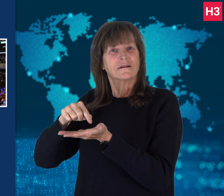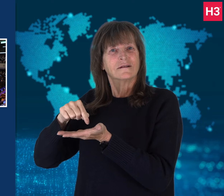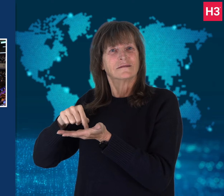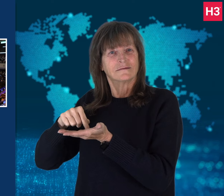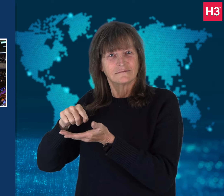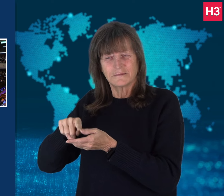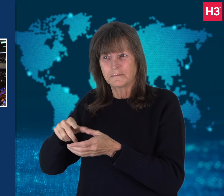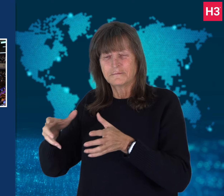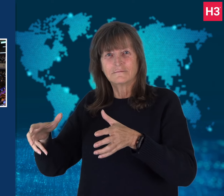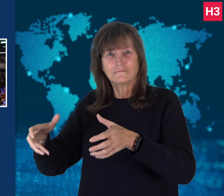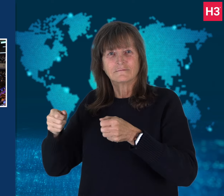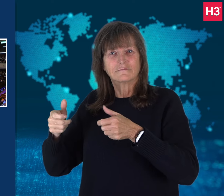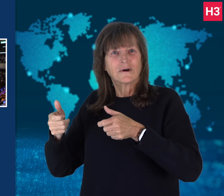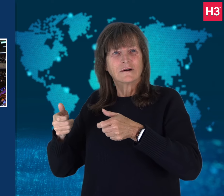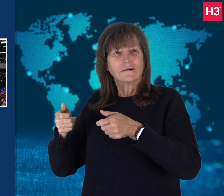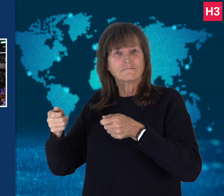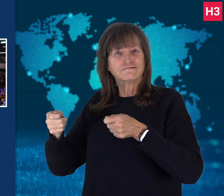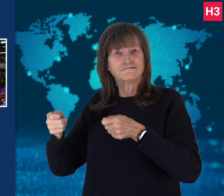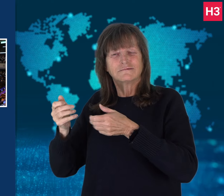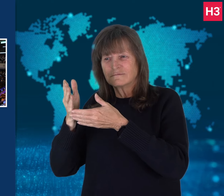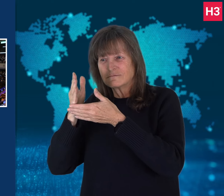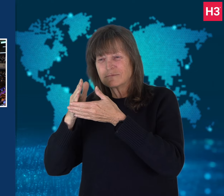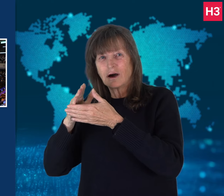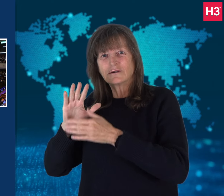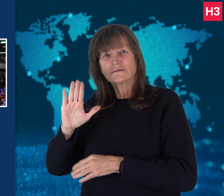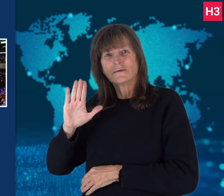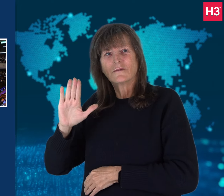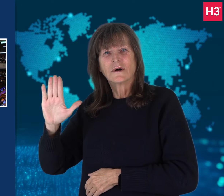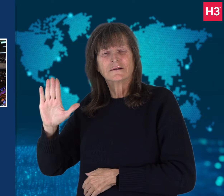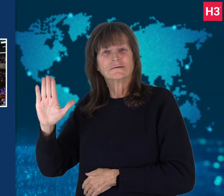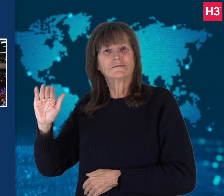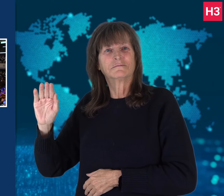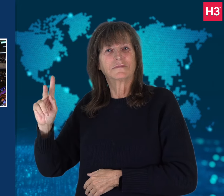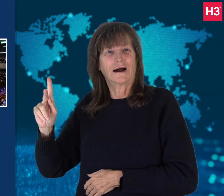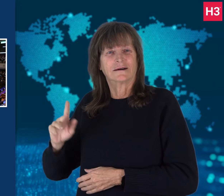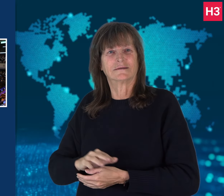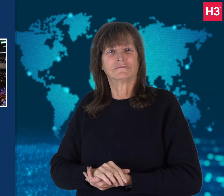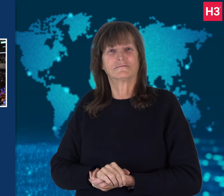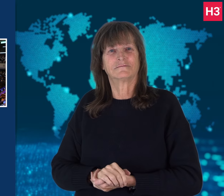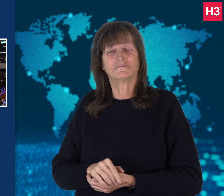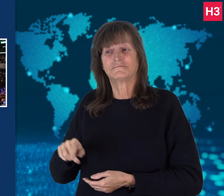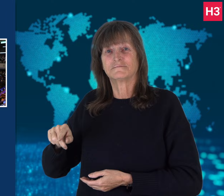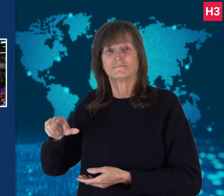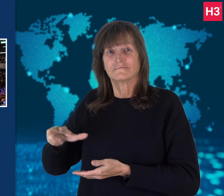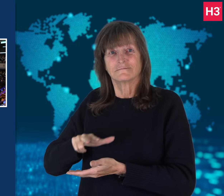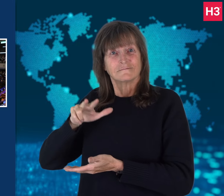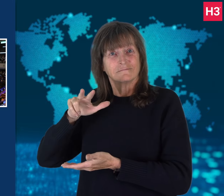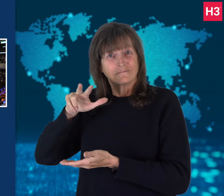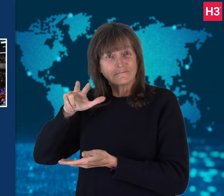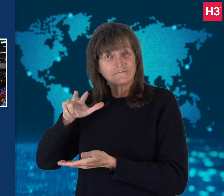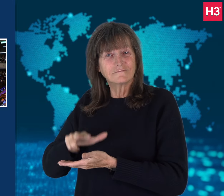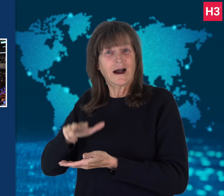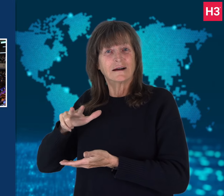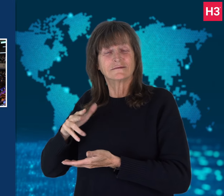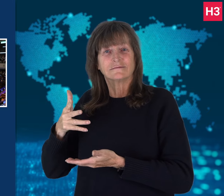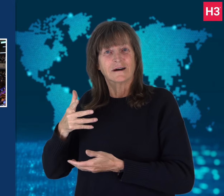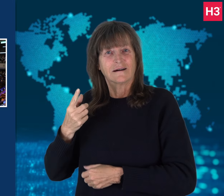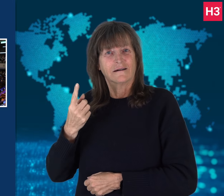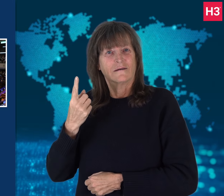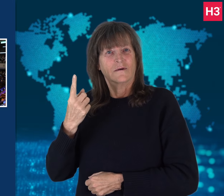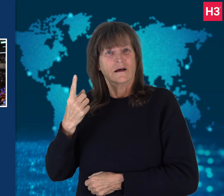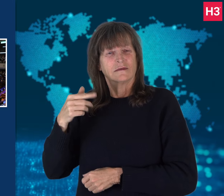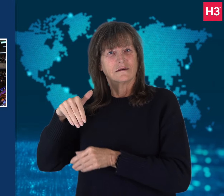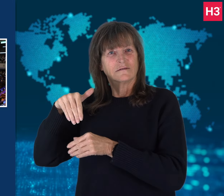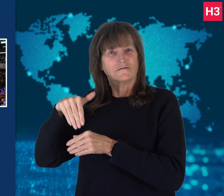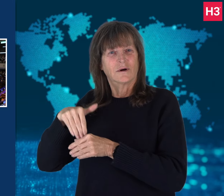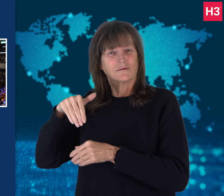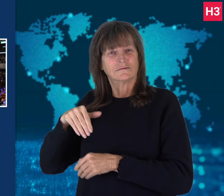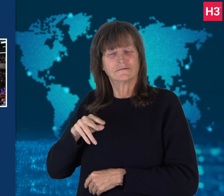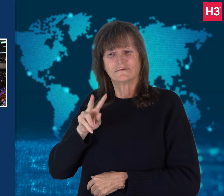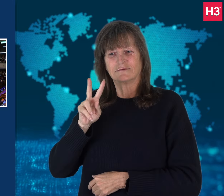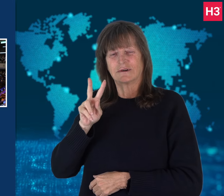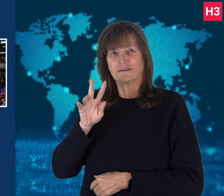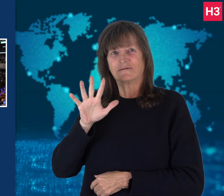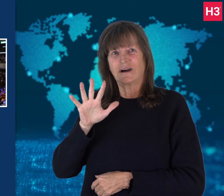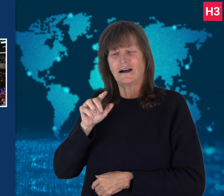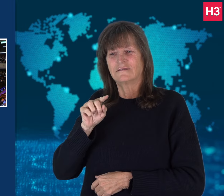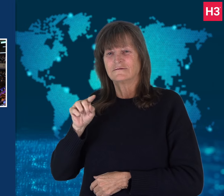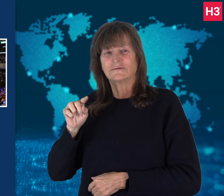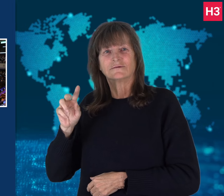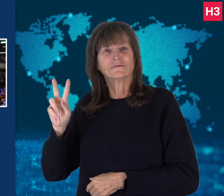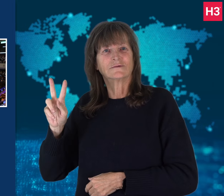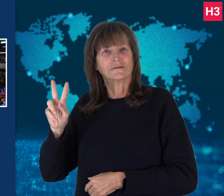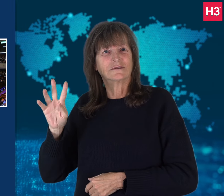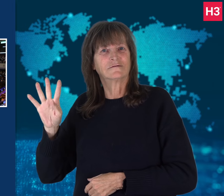of parts of the West Bank. It passed by only one vote, 25–24.